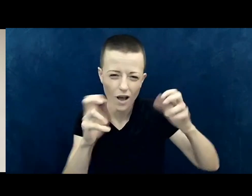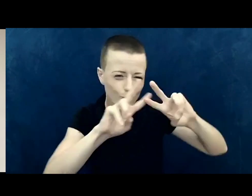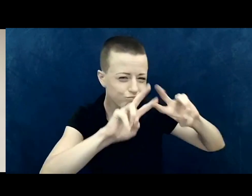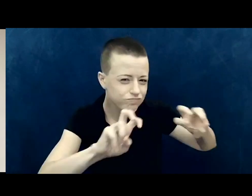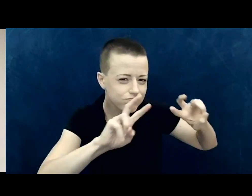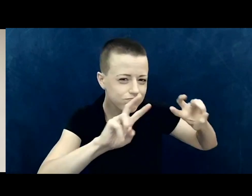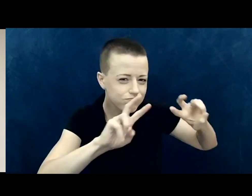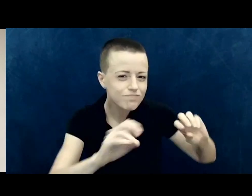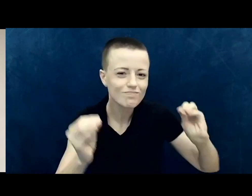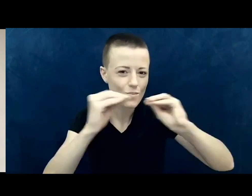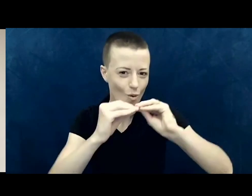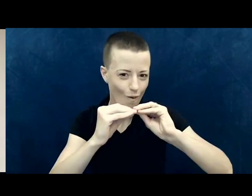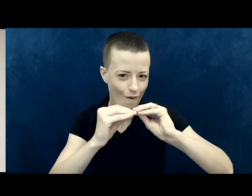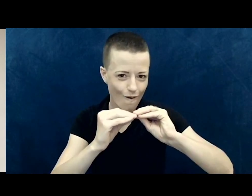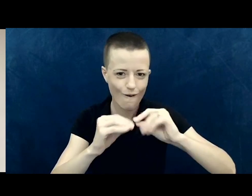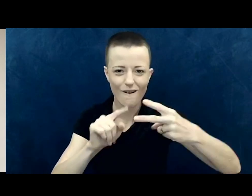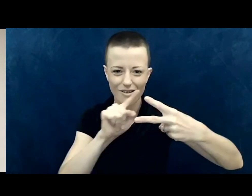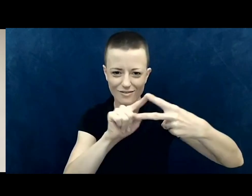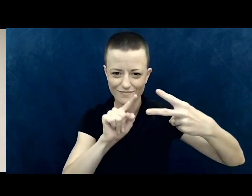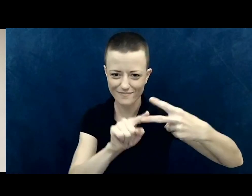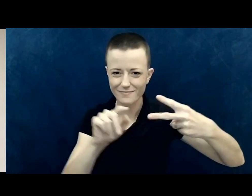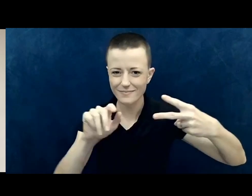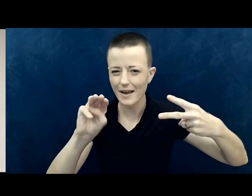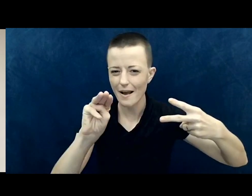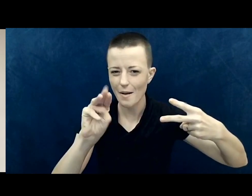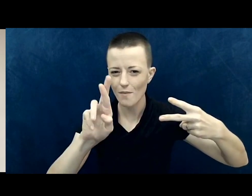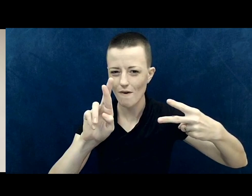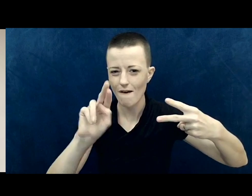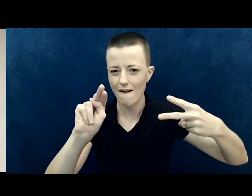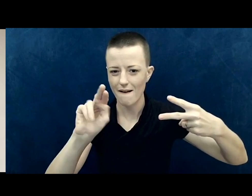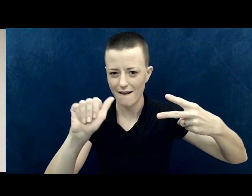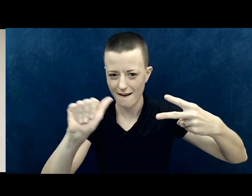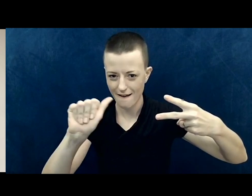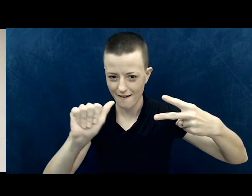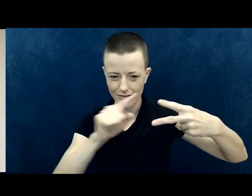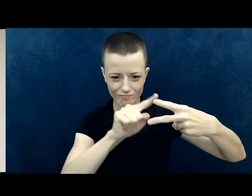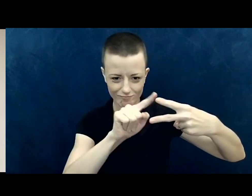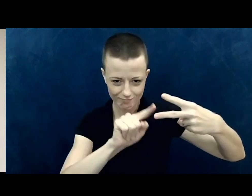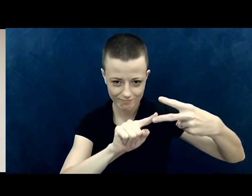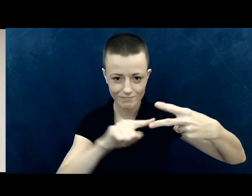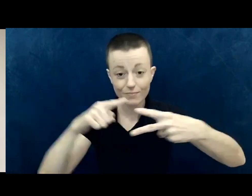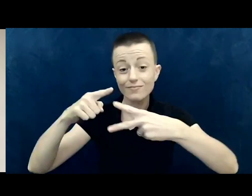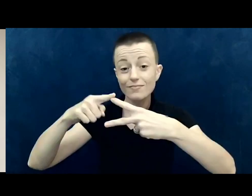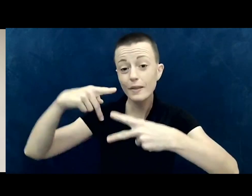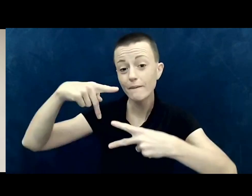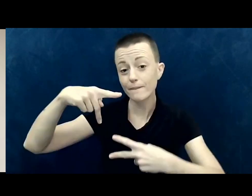Pfizer and Moderna. Both have been approved by Health Canada and dozens of other countries around the world.